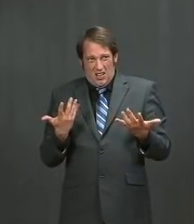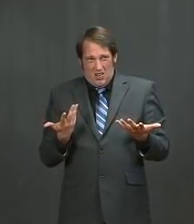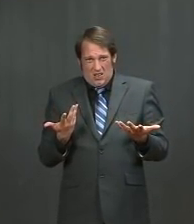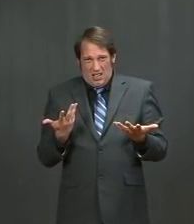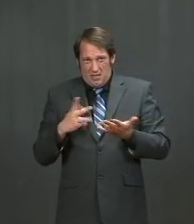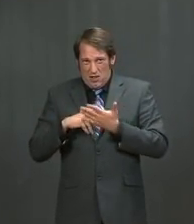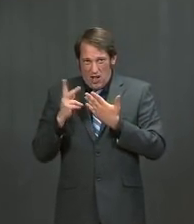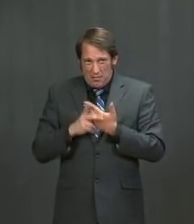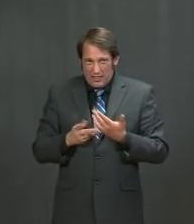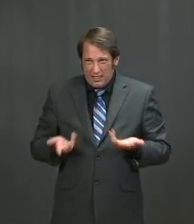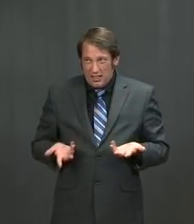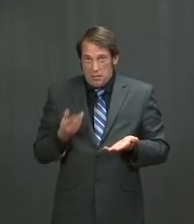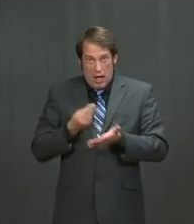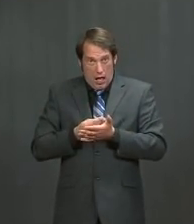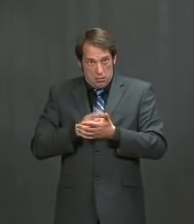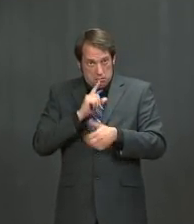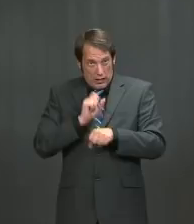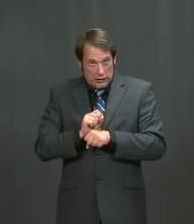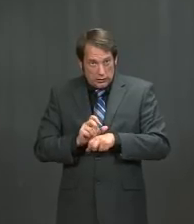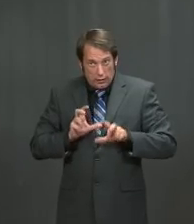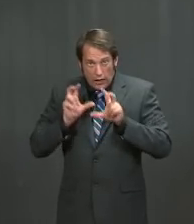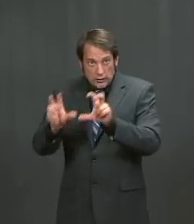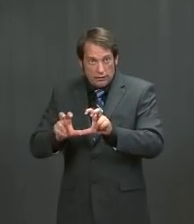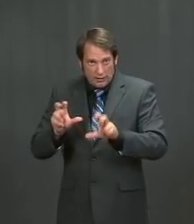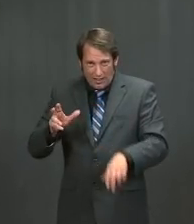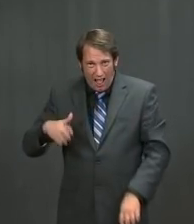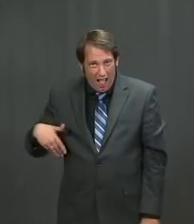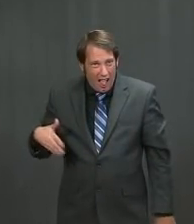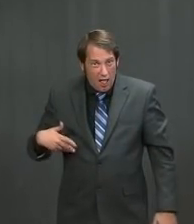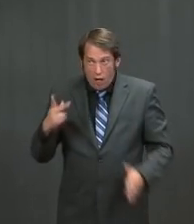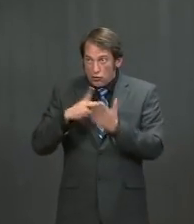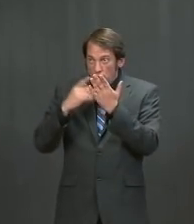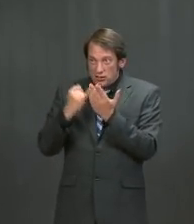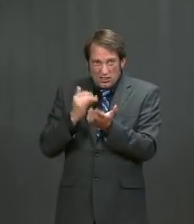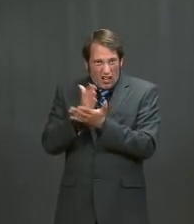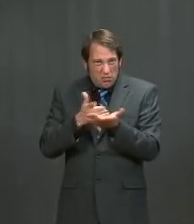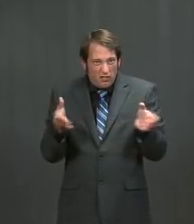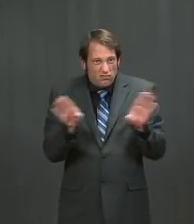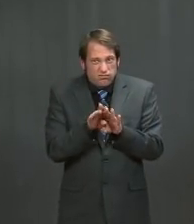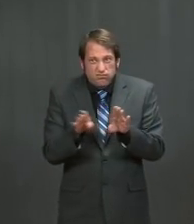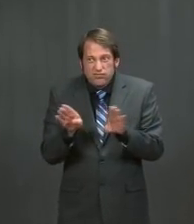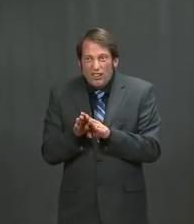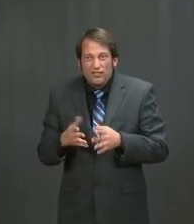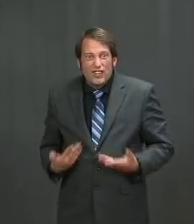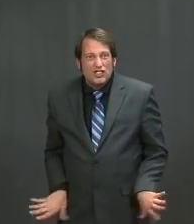and some of the programs were reversed. So, you know, his experience impacts him and affects him